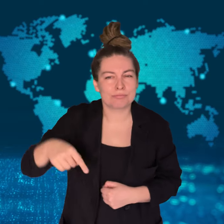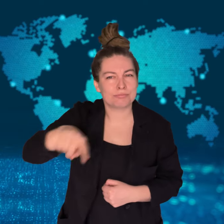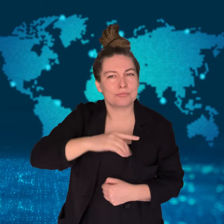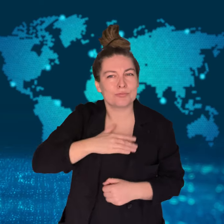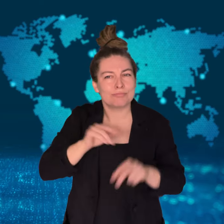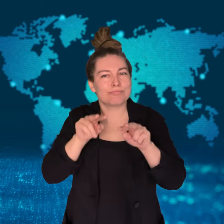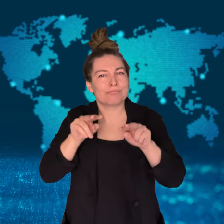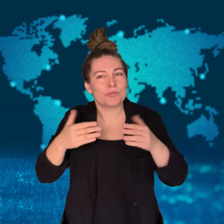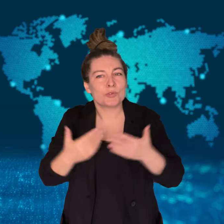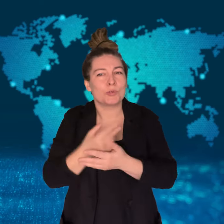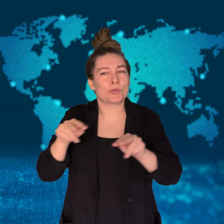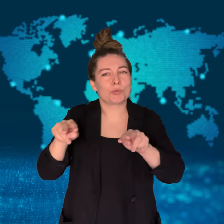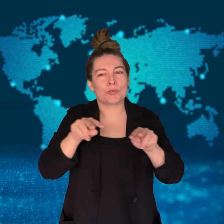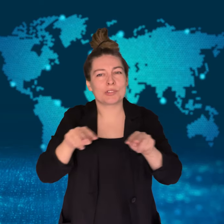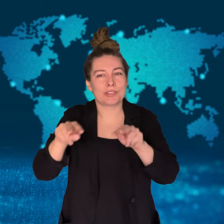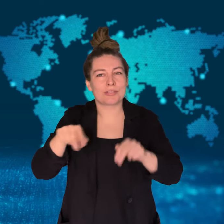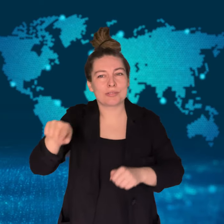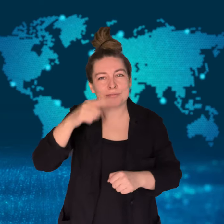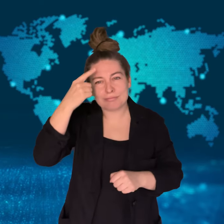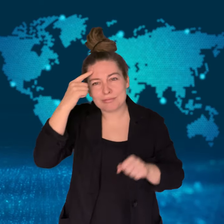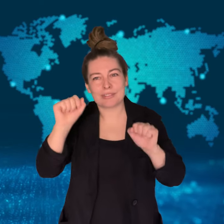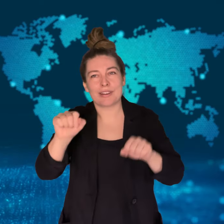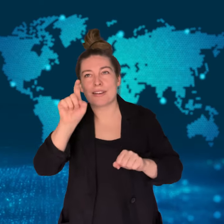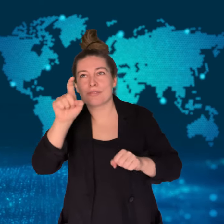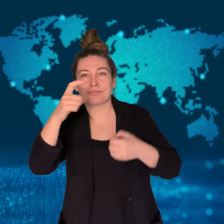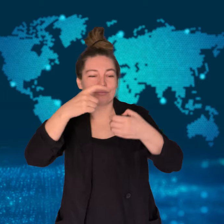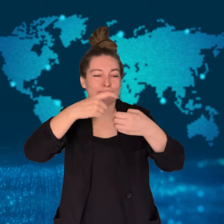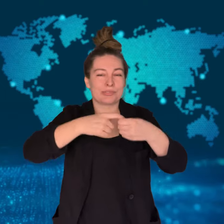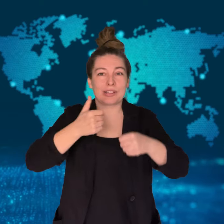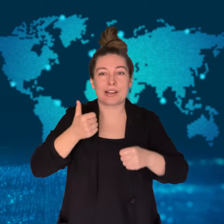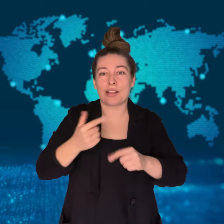Don't forget to subscribe, like, and follow H3 World TV to